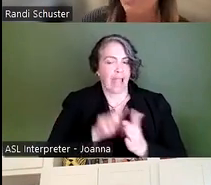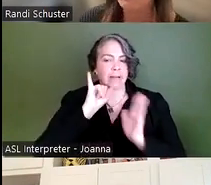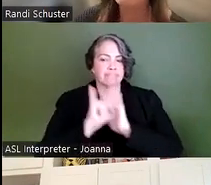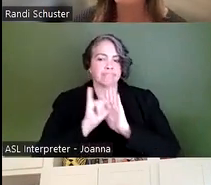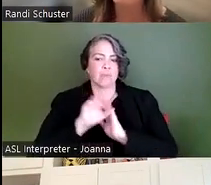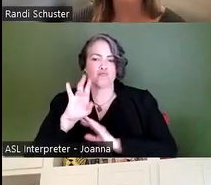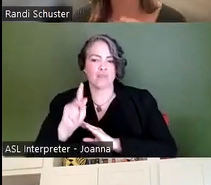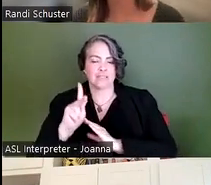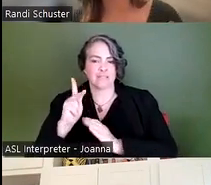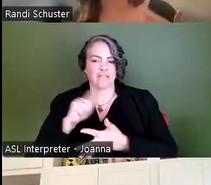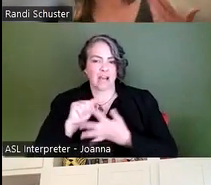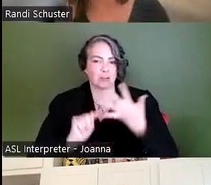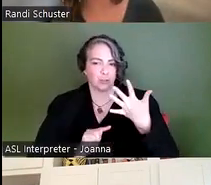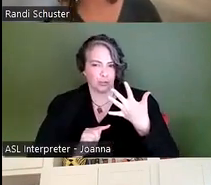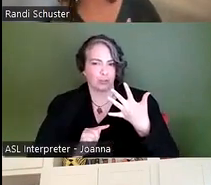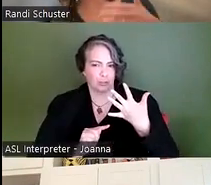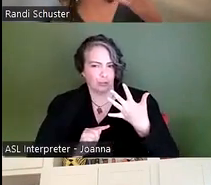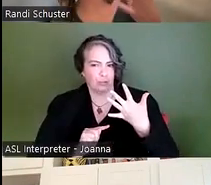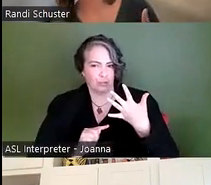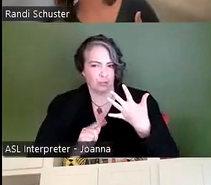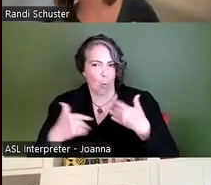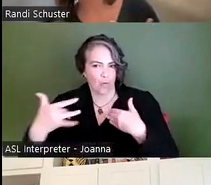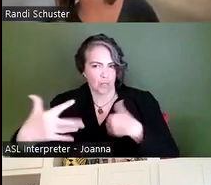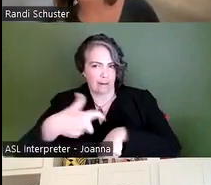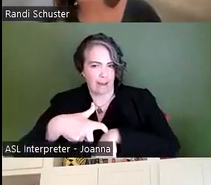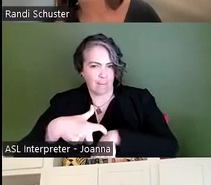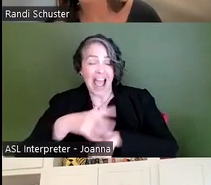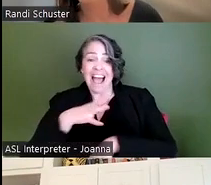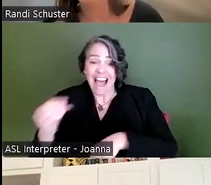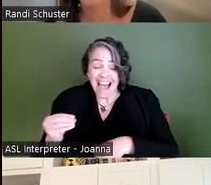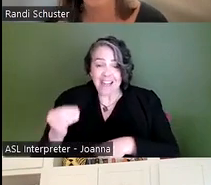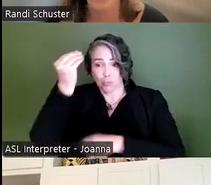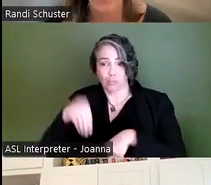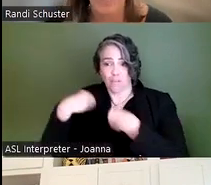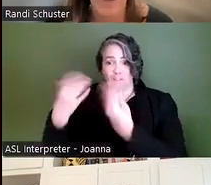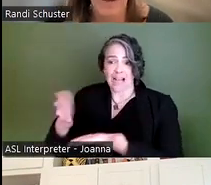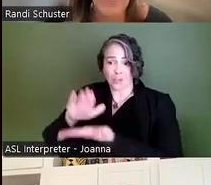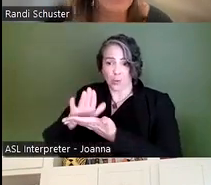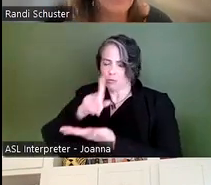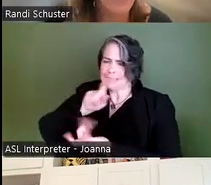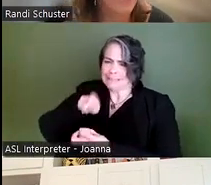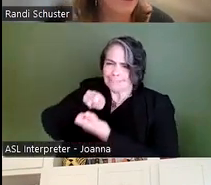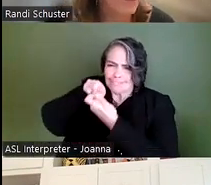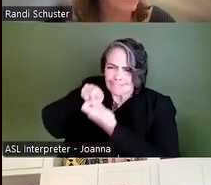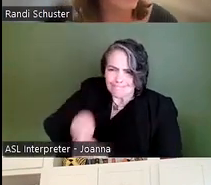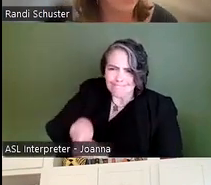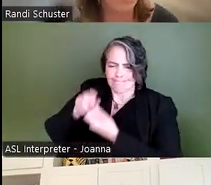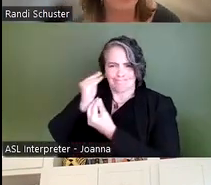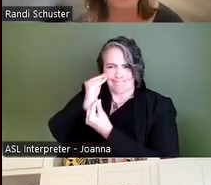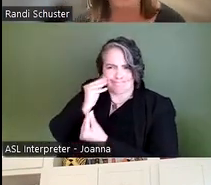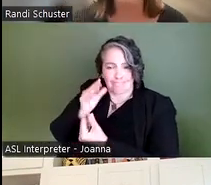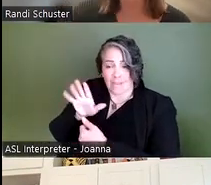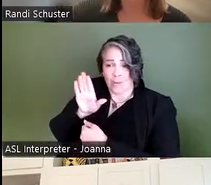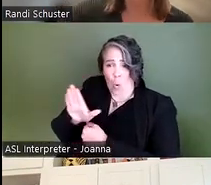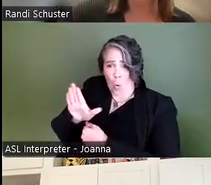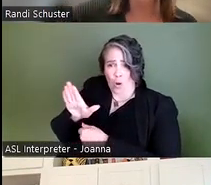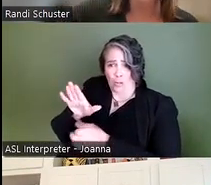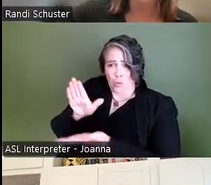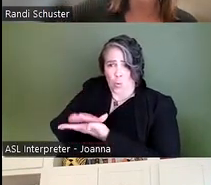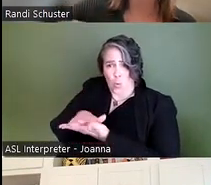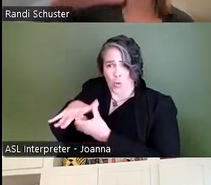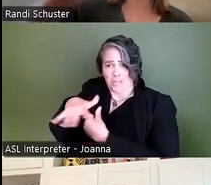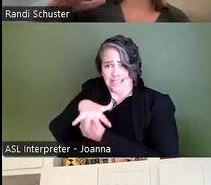as well as to give schools back very tailored data about how kids in their district are faring.